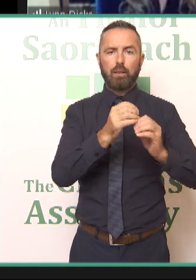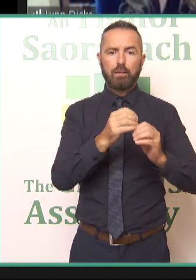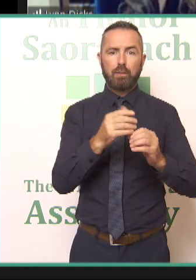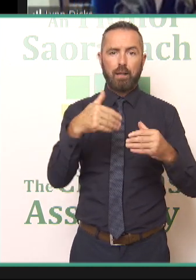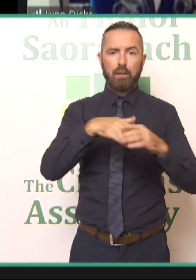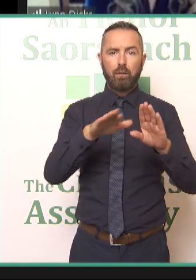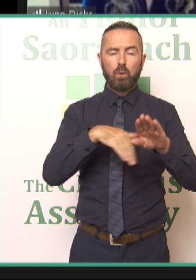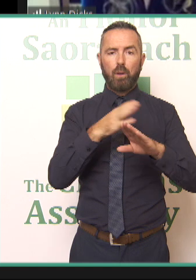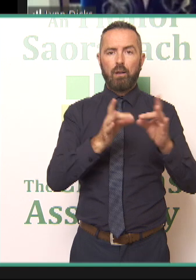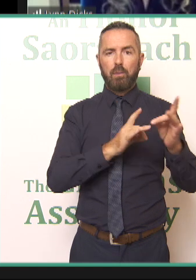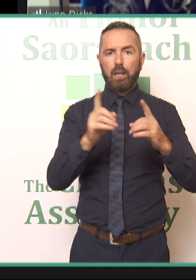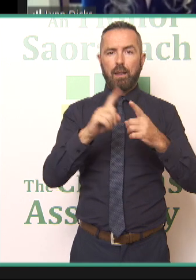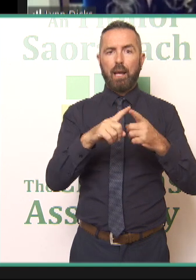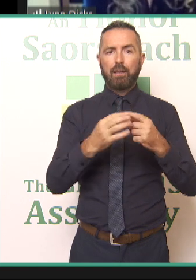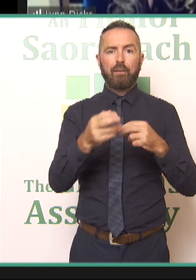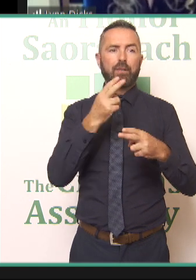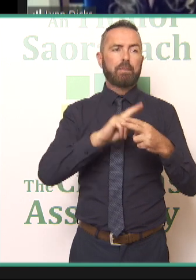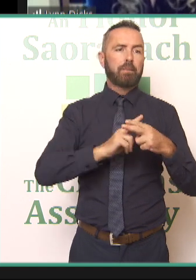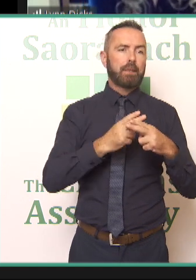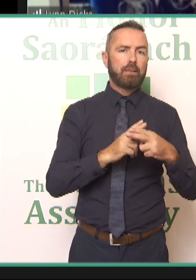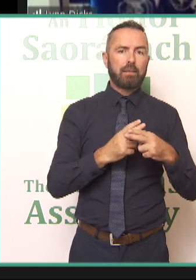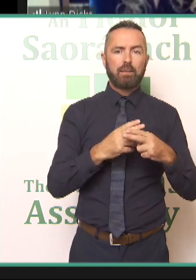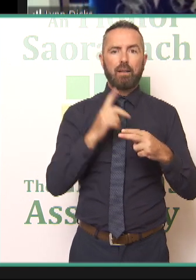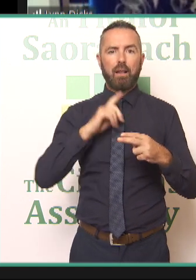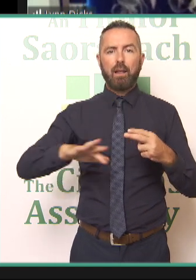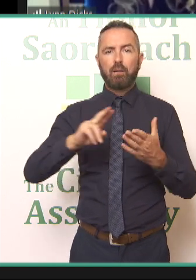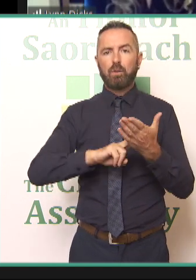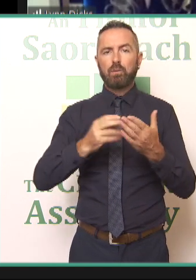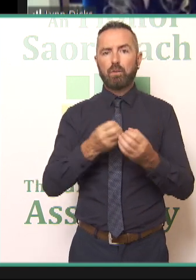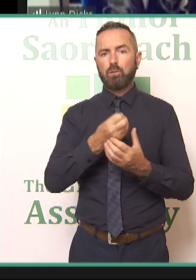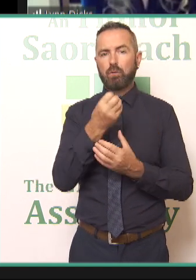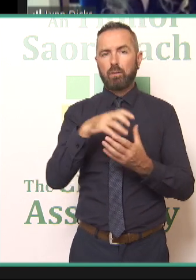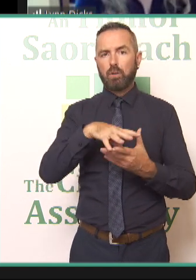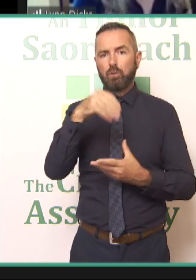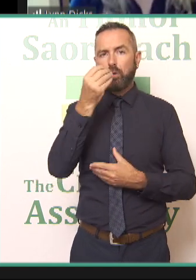is produced and if it's meat the land which is used to grow the food that's fed to that meat